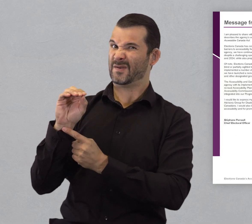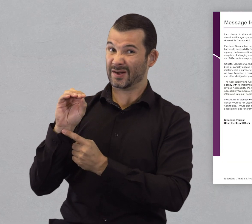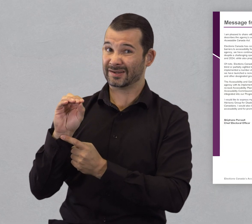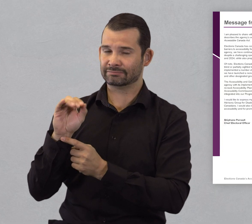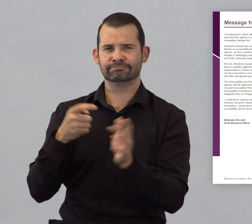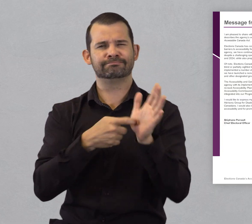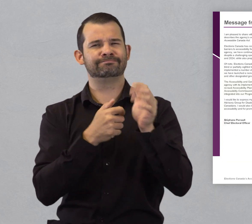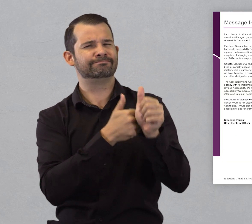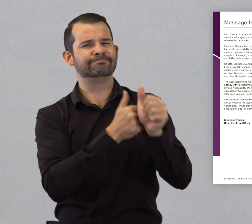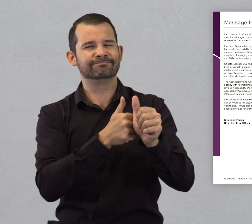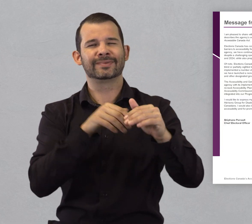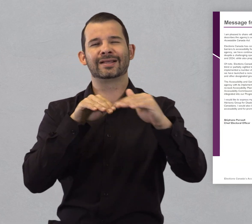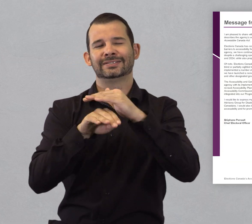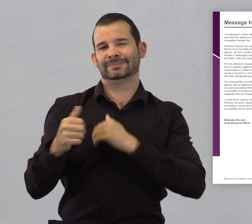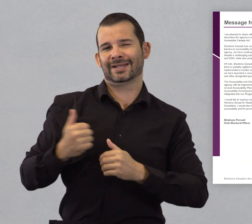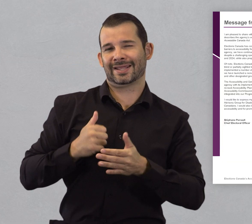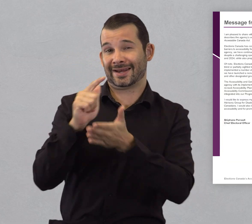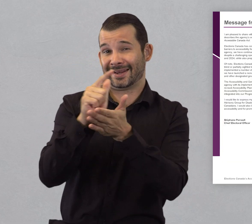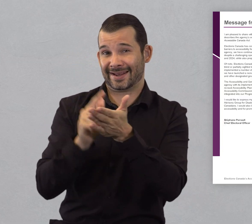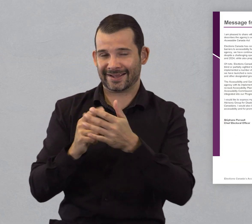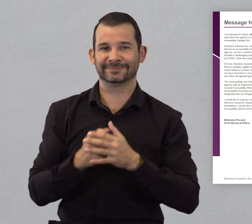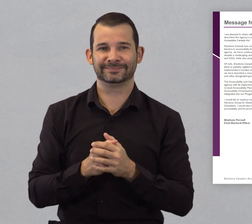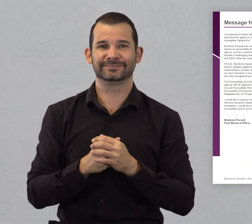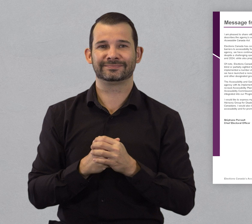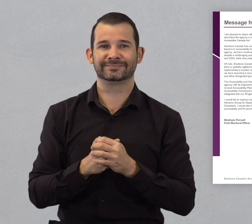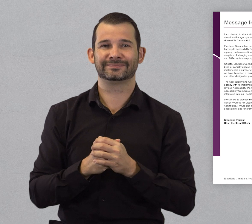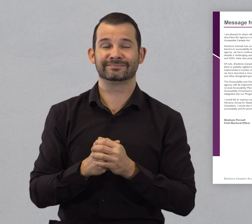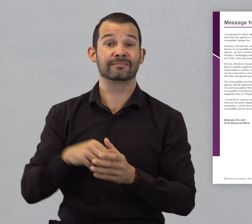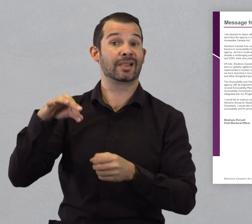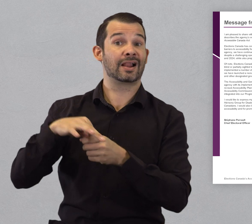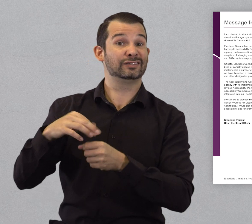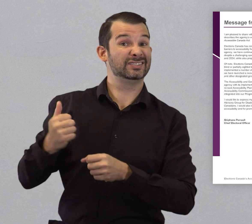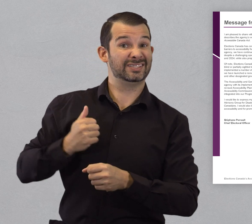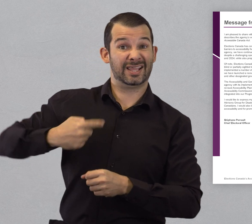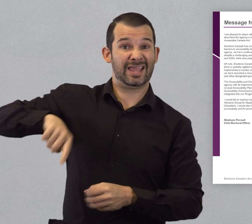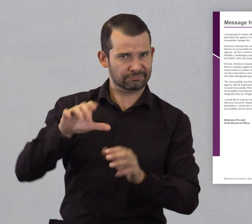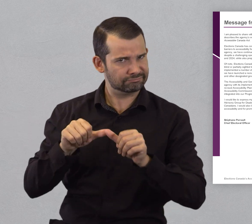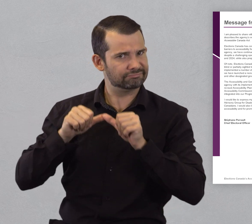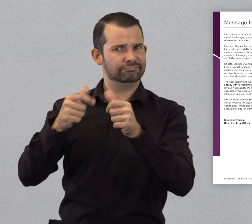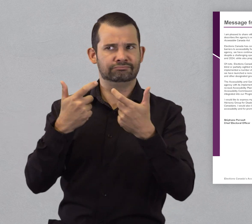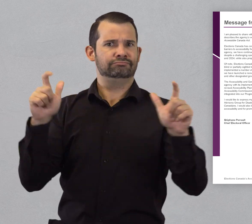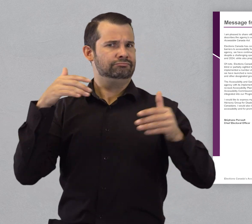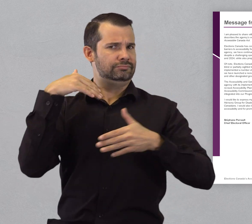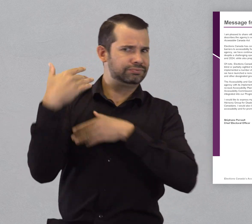as required by the Accessible Canada Act. Elections Canada has continued to make